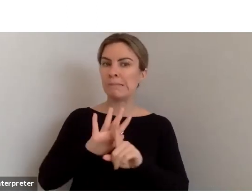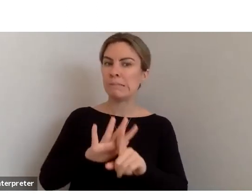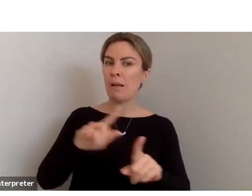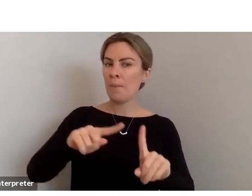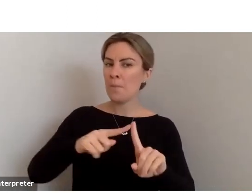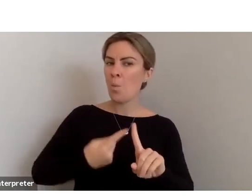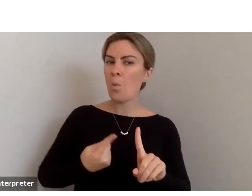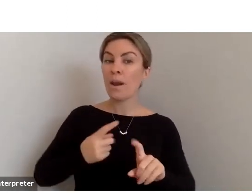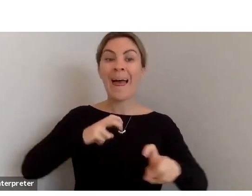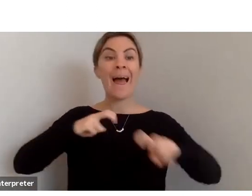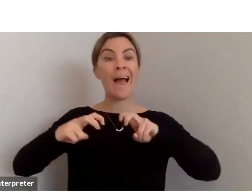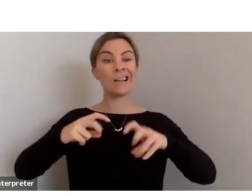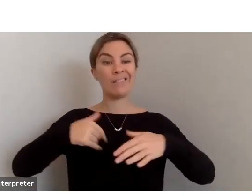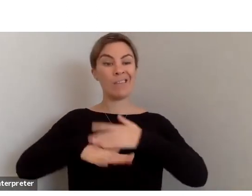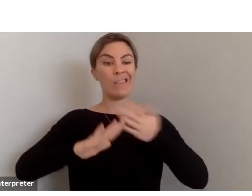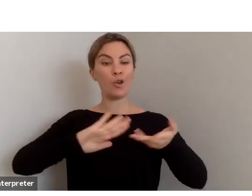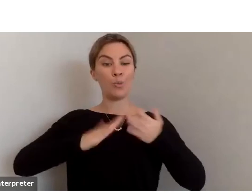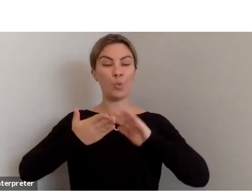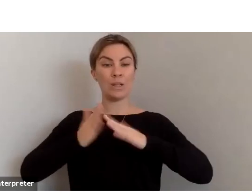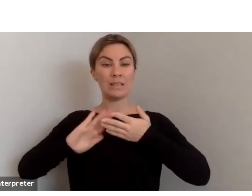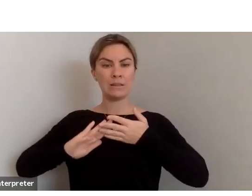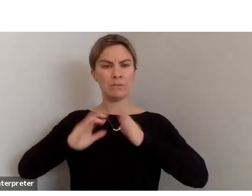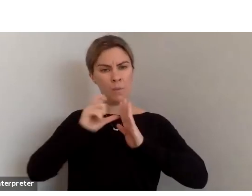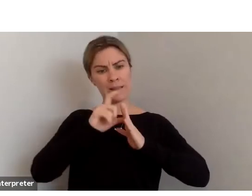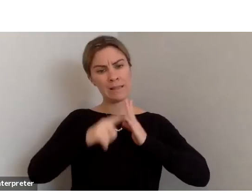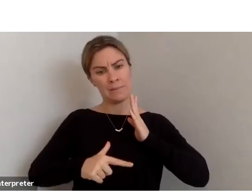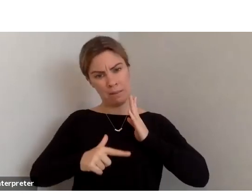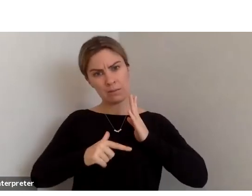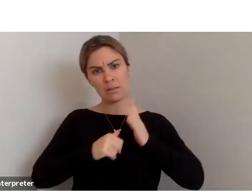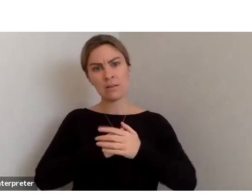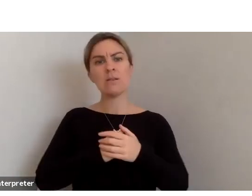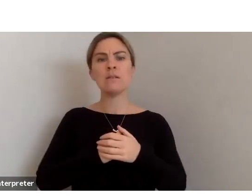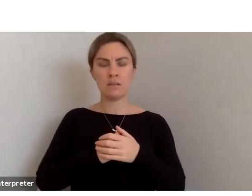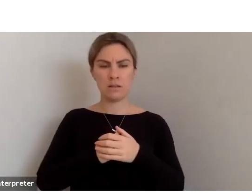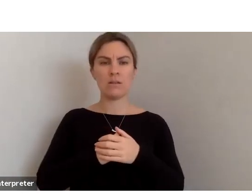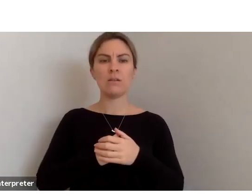the disabled community, able community, whichever community